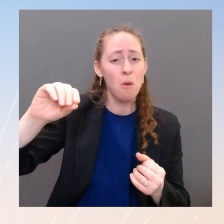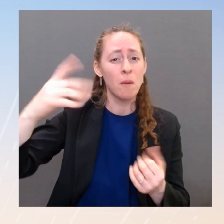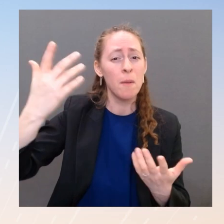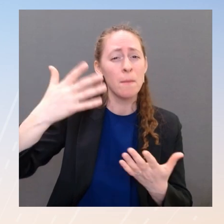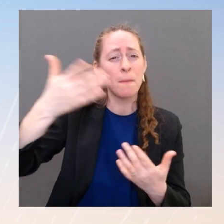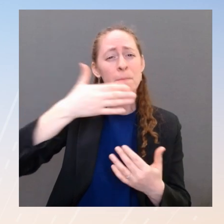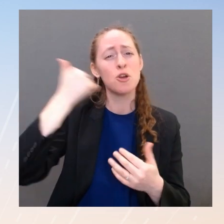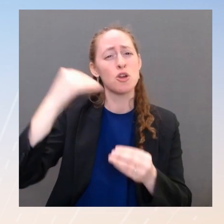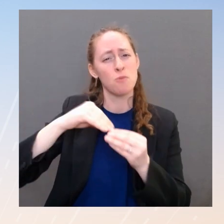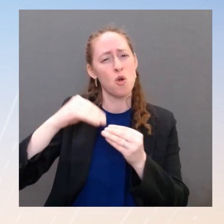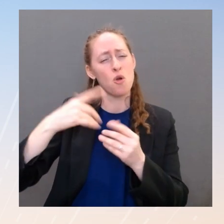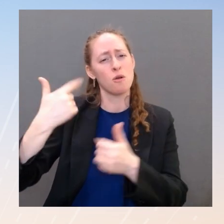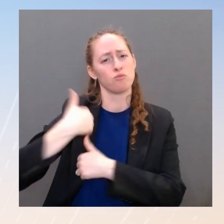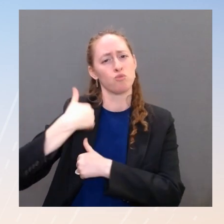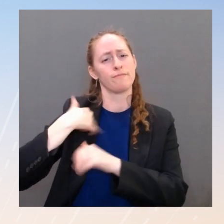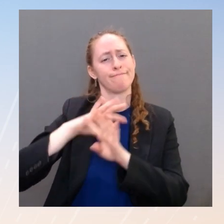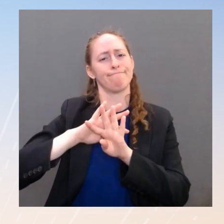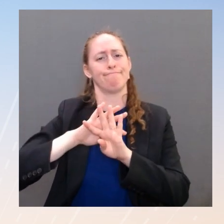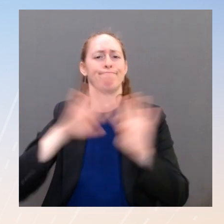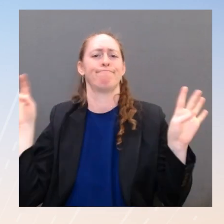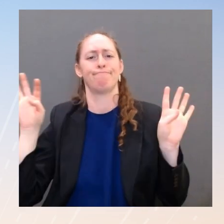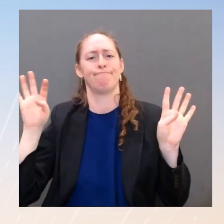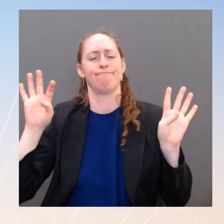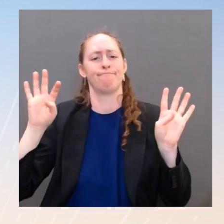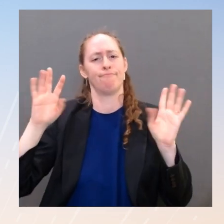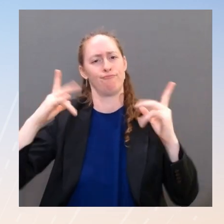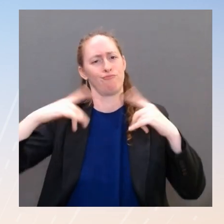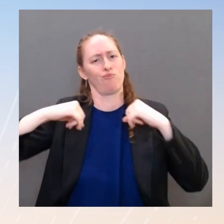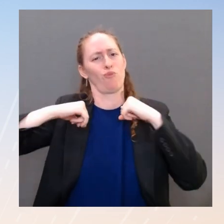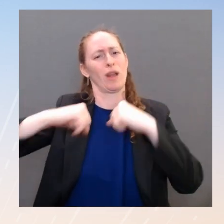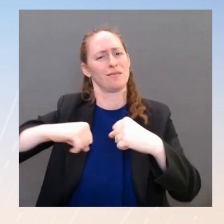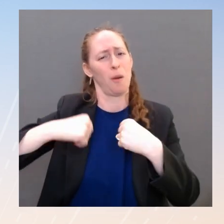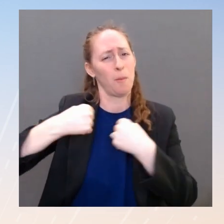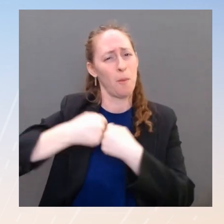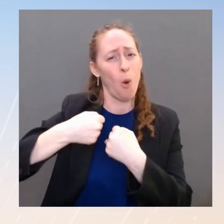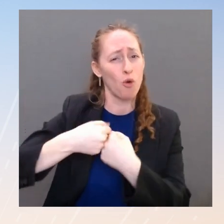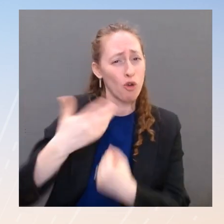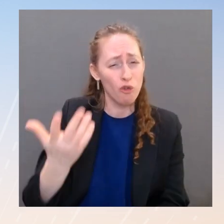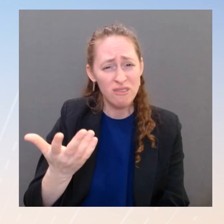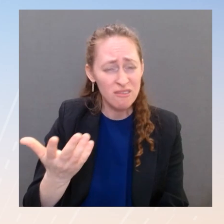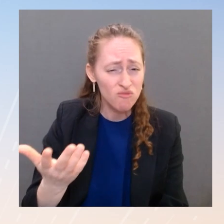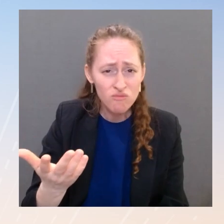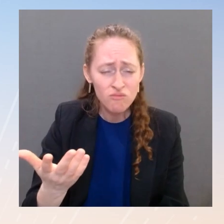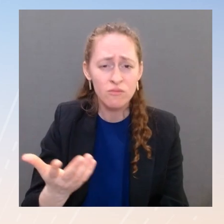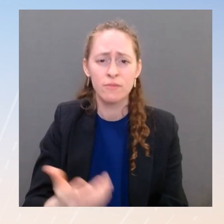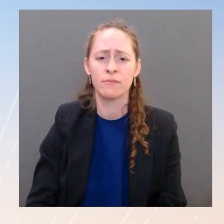And what is the overall message to the region, not only Mexico but the Northern Triangle,